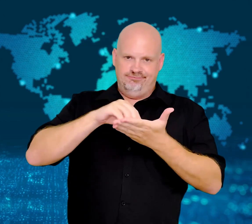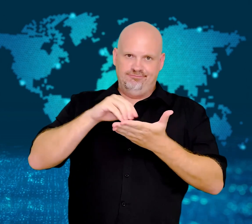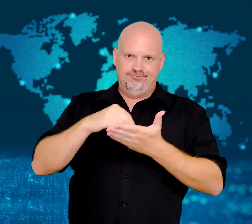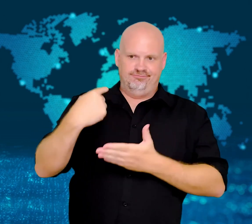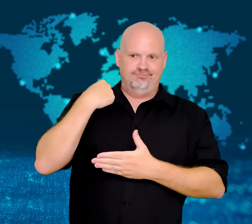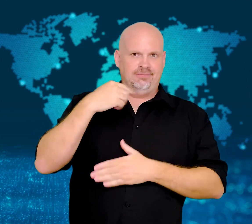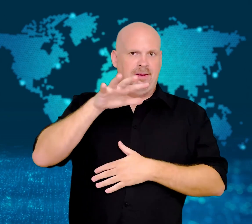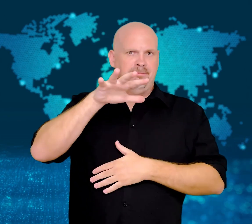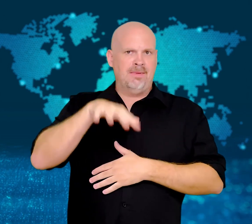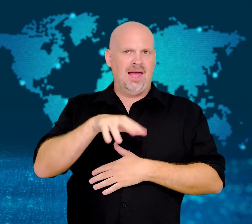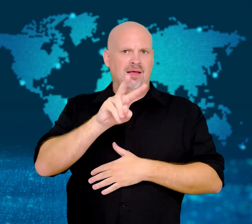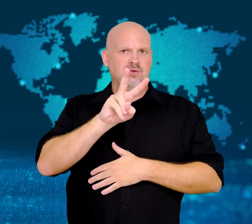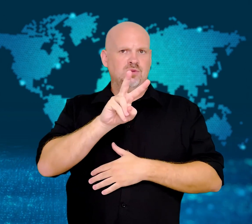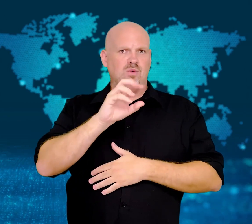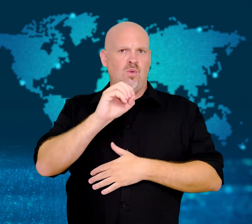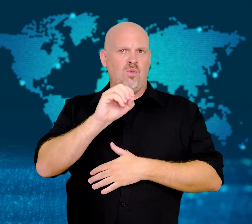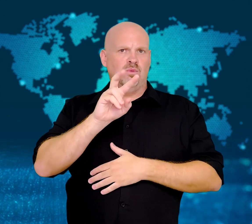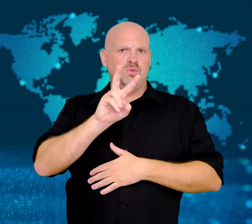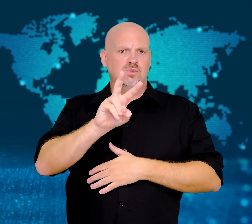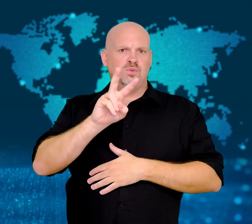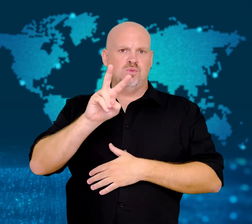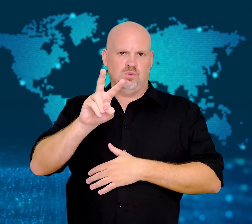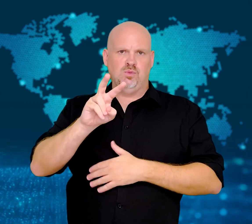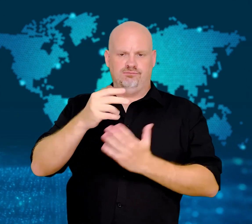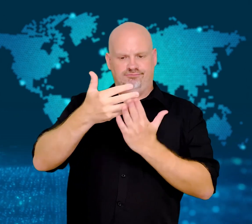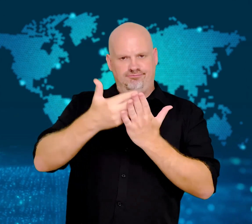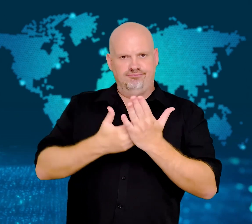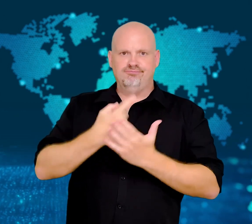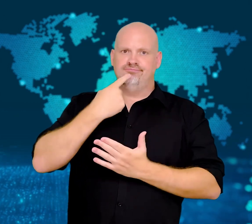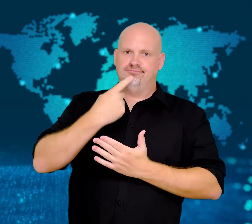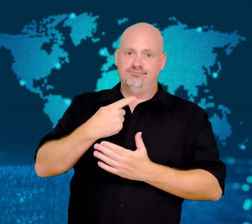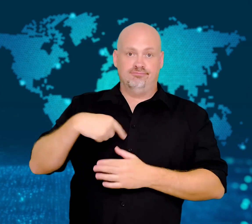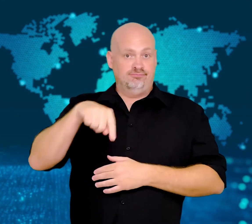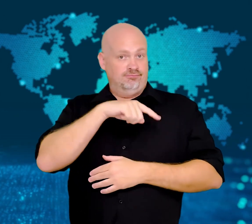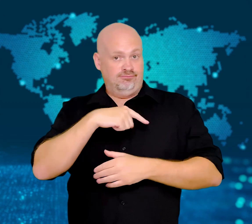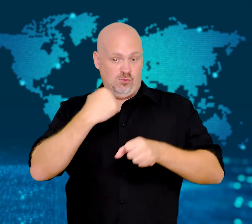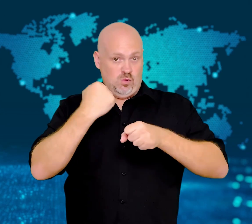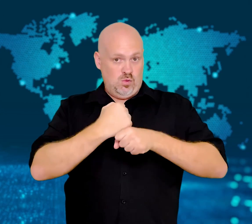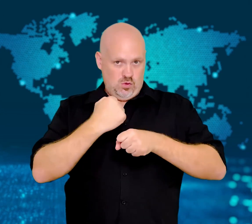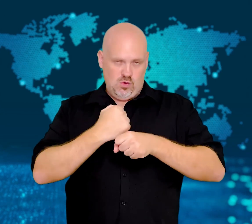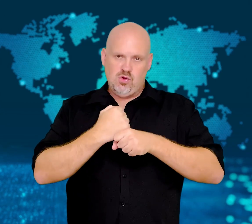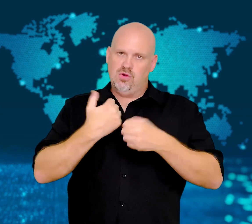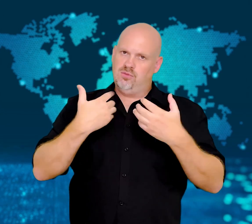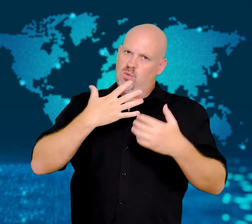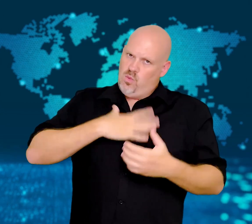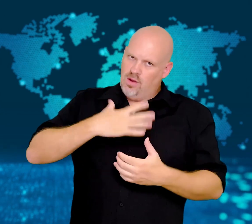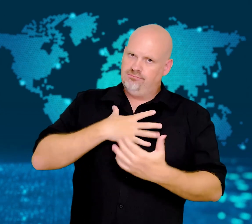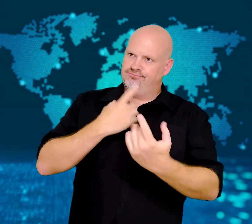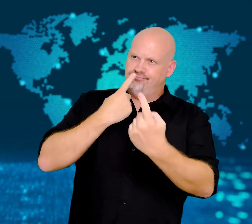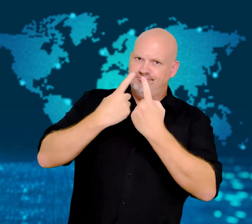The group wrote a letter in May 2022 saying the workers